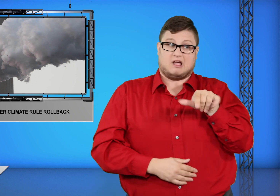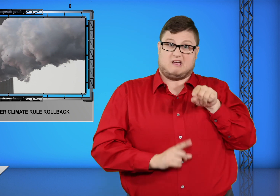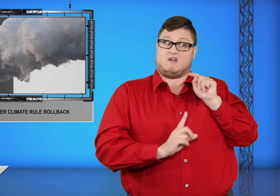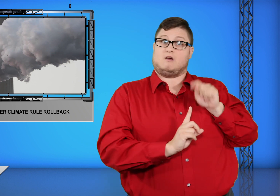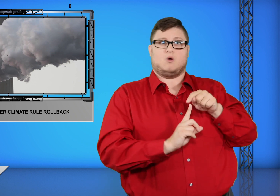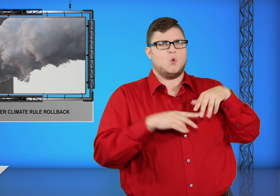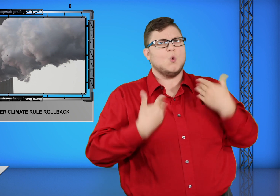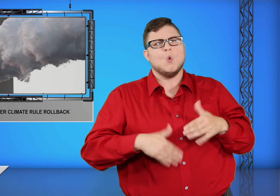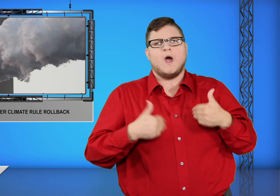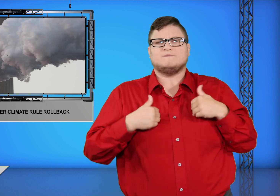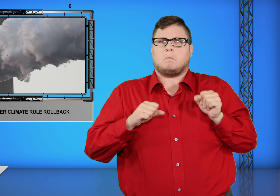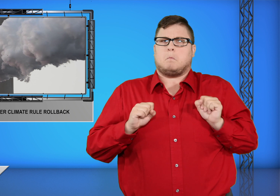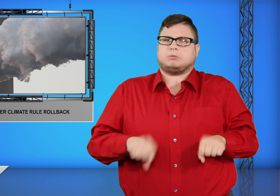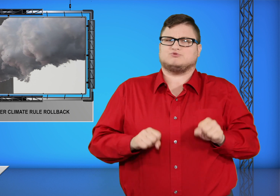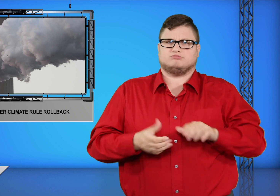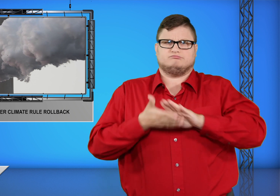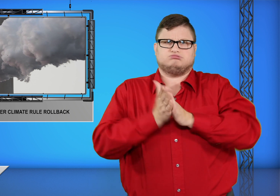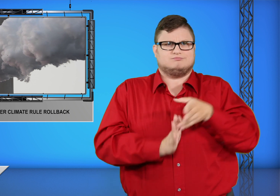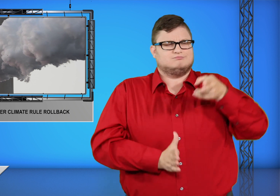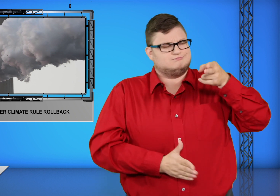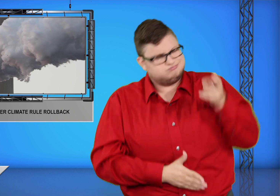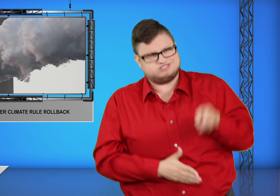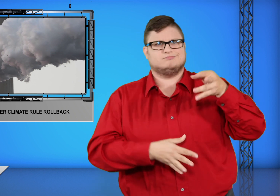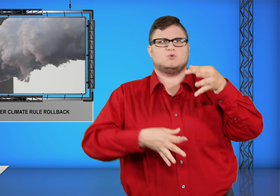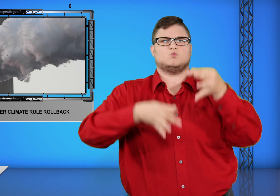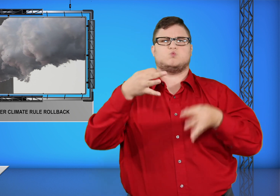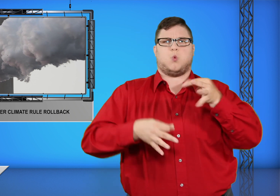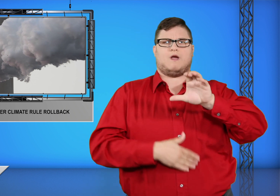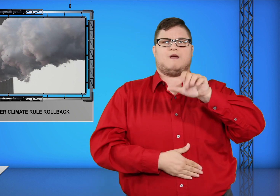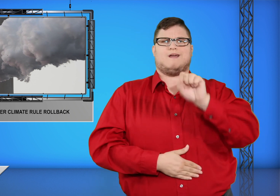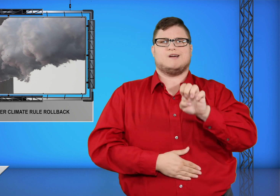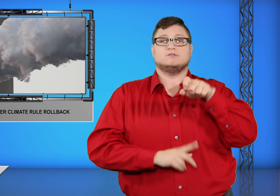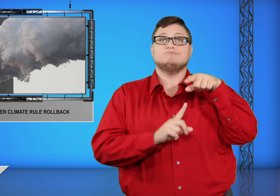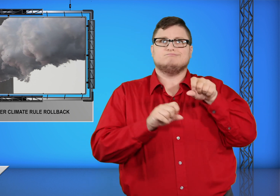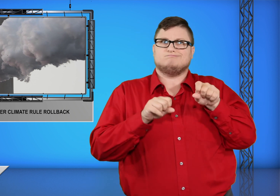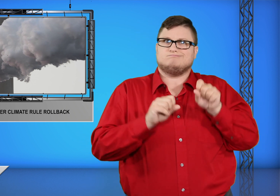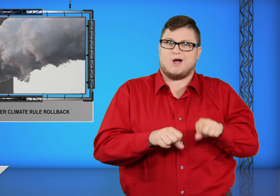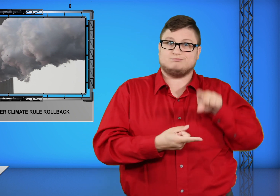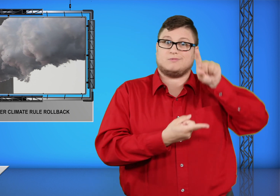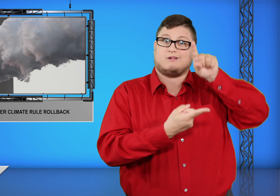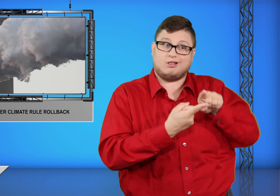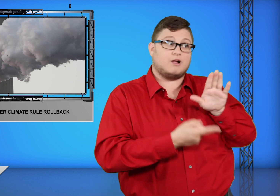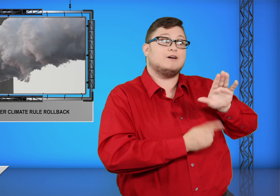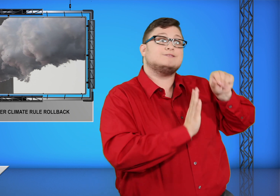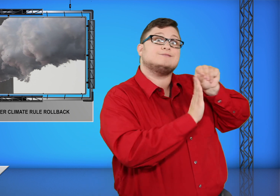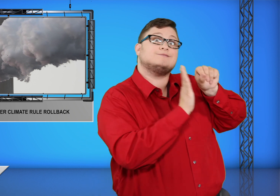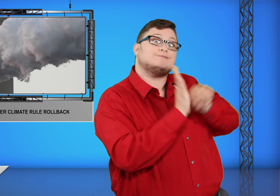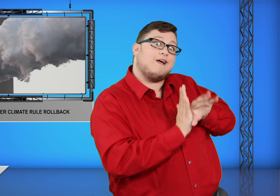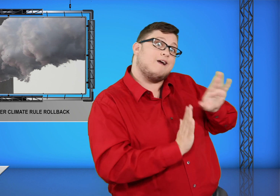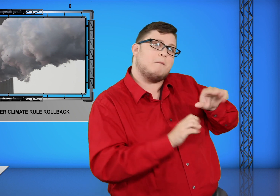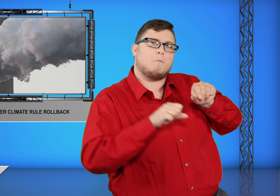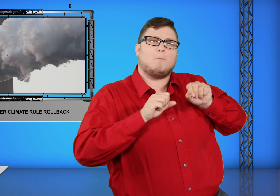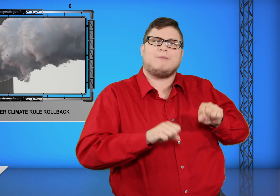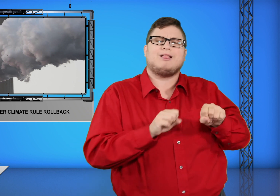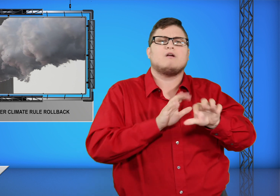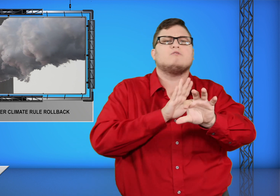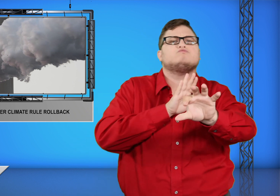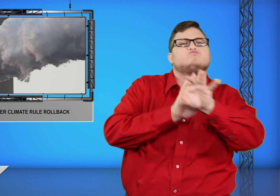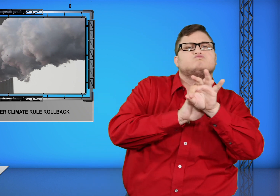It has the potential to become a historic court case that may reduce states' ability